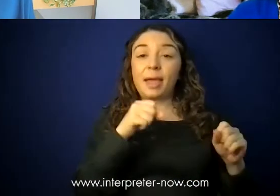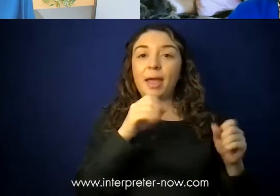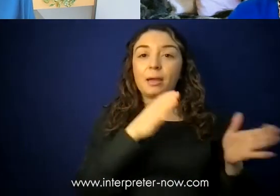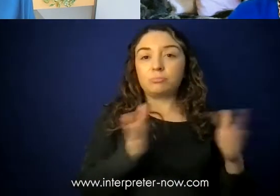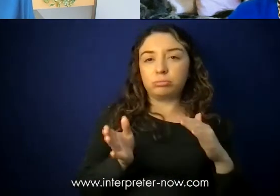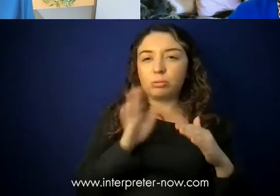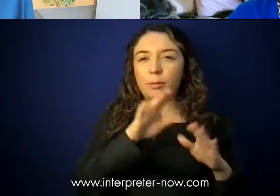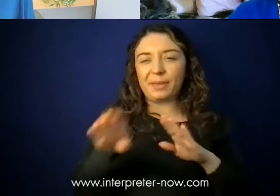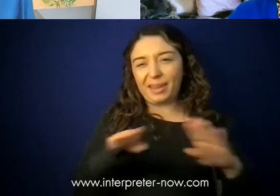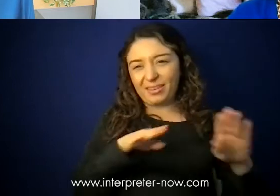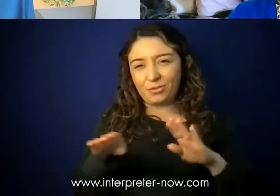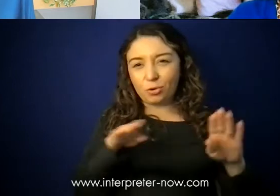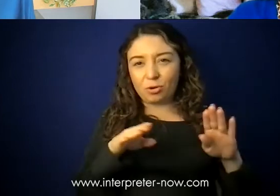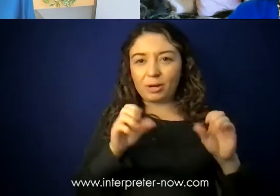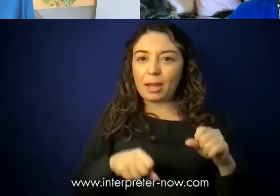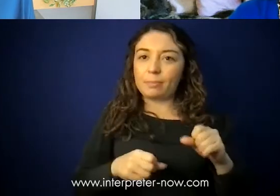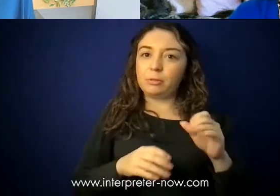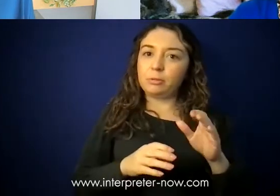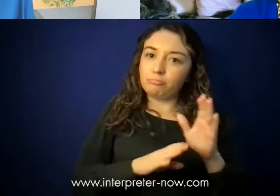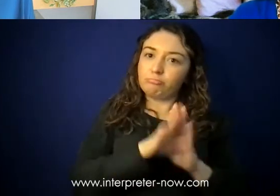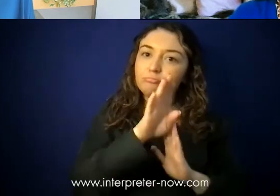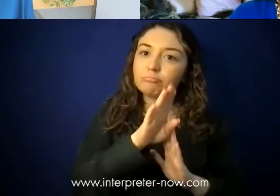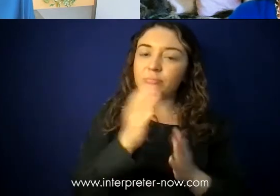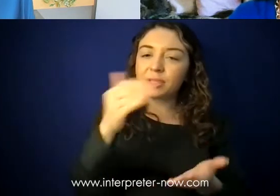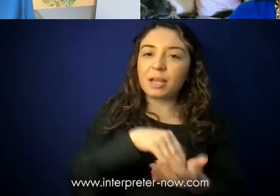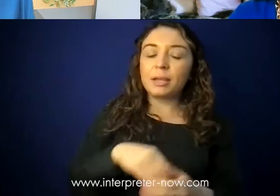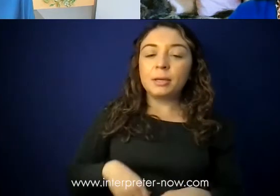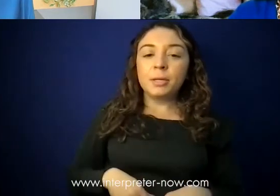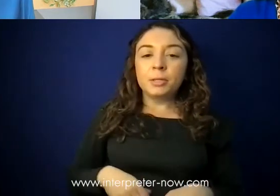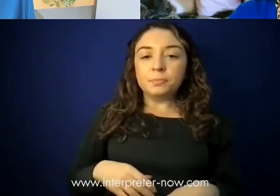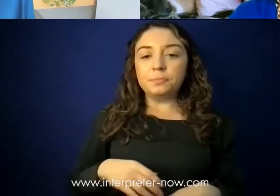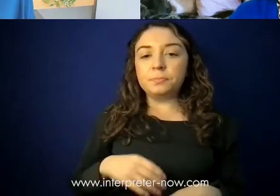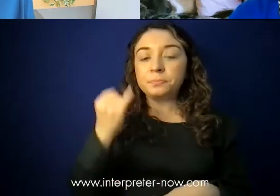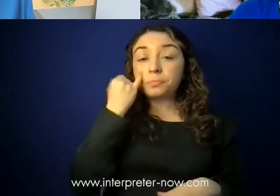So, when we approach that conversation with empathy ourselves, with kindness and openness,